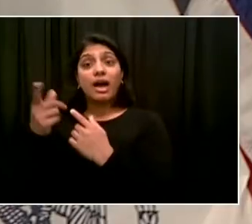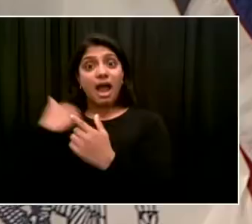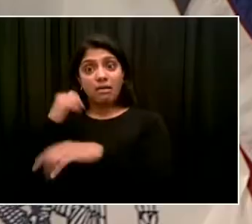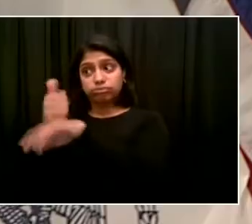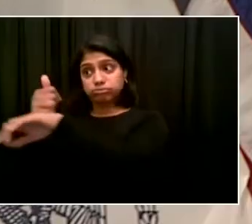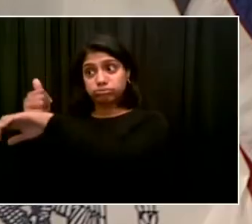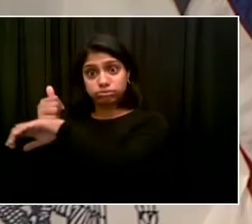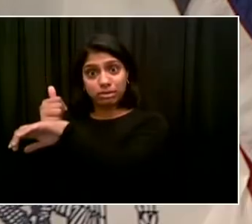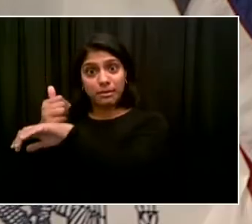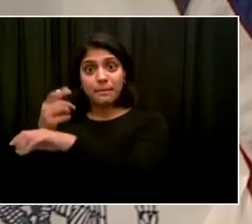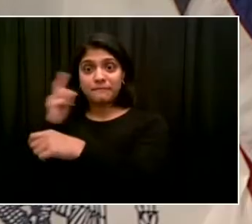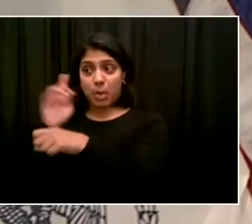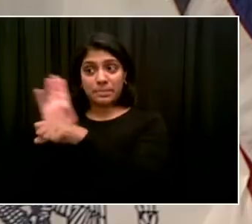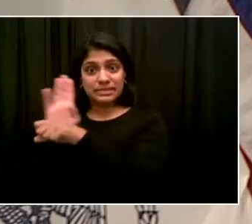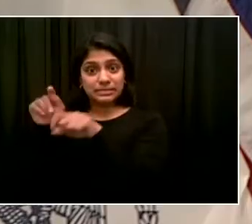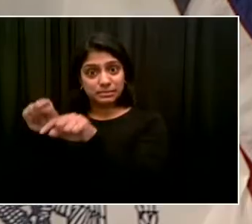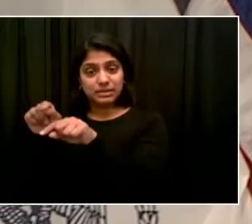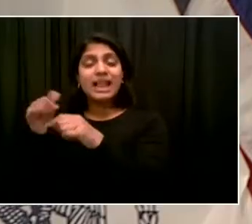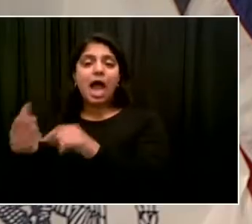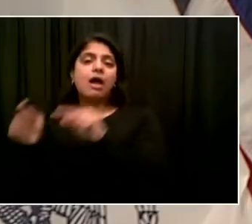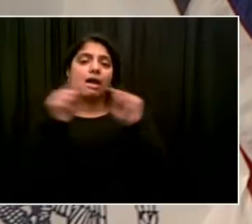THAT IS A MESSAGE, ASWE S AWOGIRINALLY